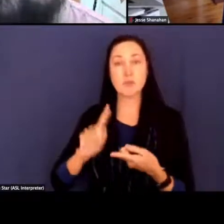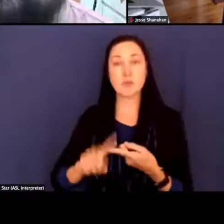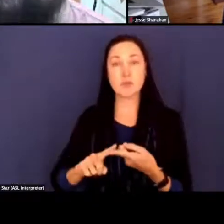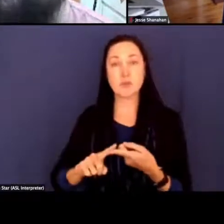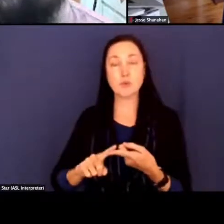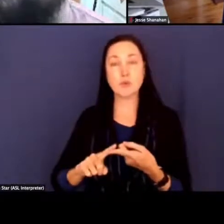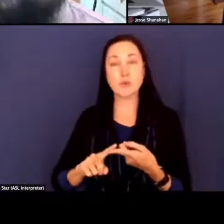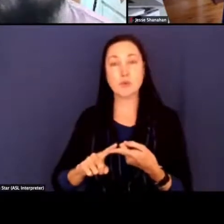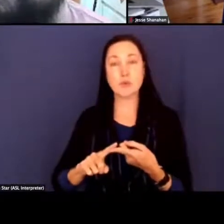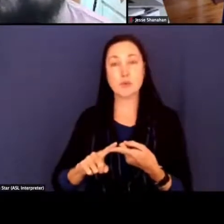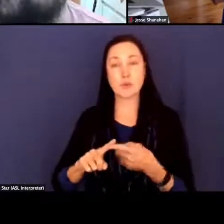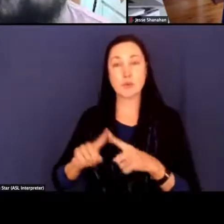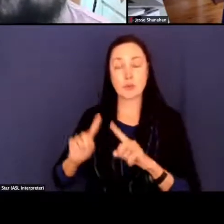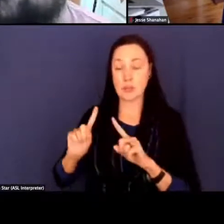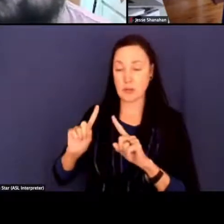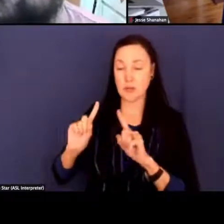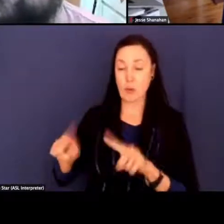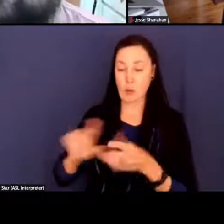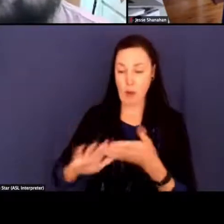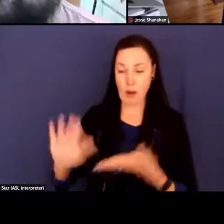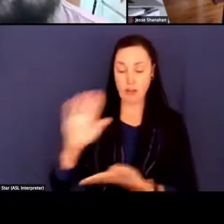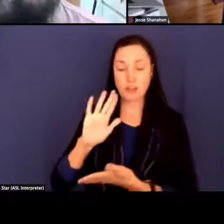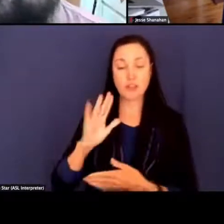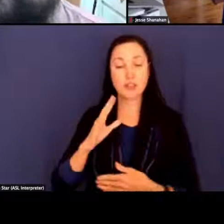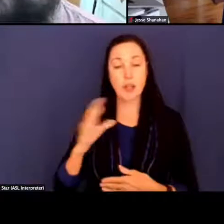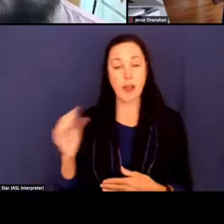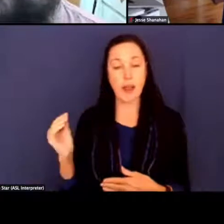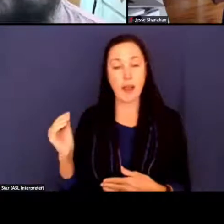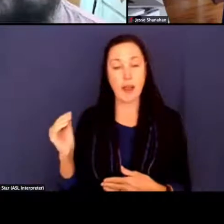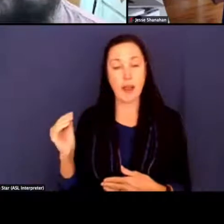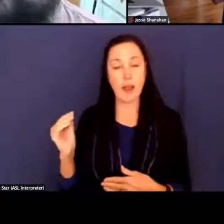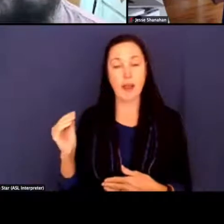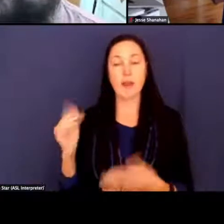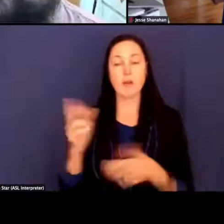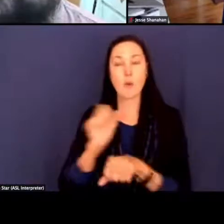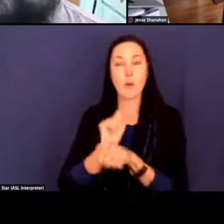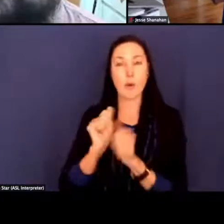attend an assistive technology conference.